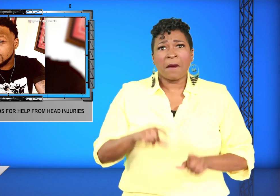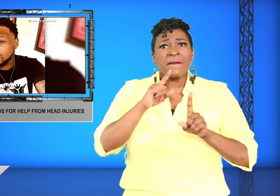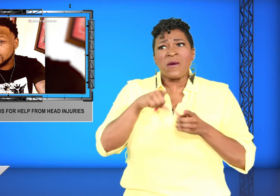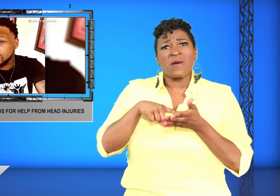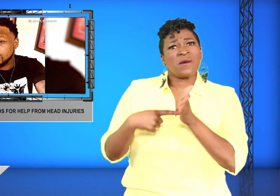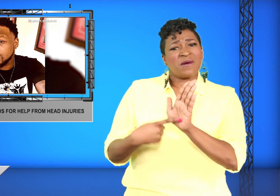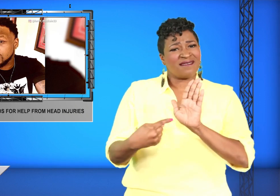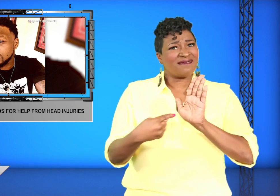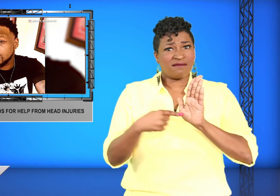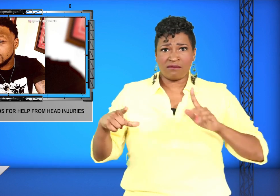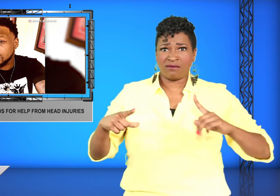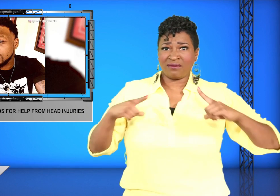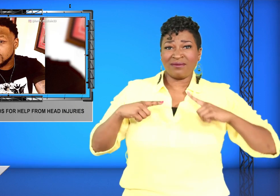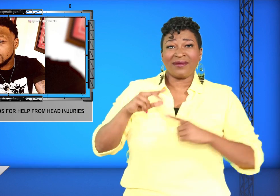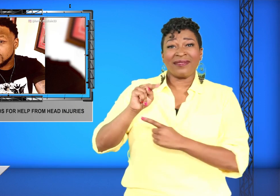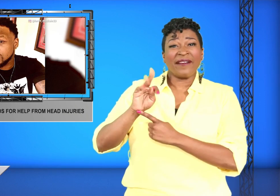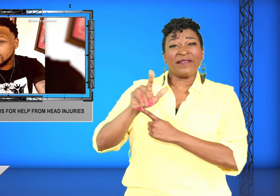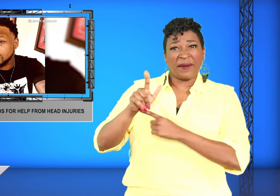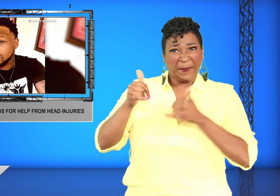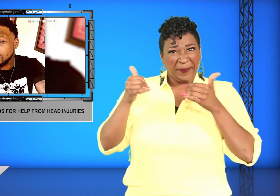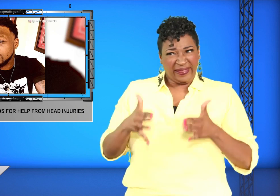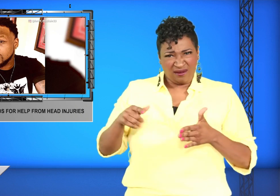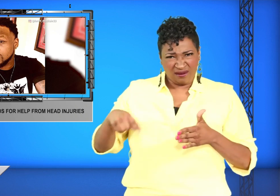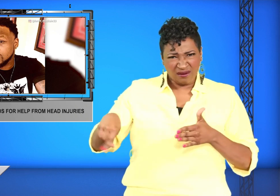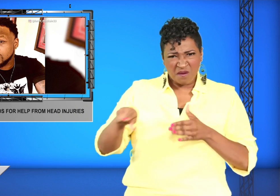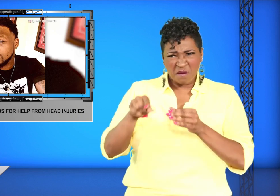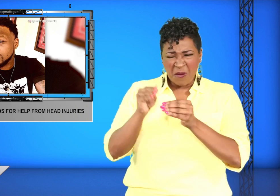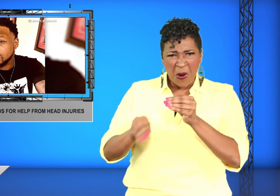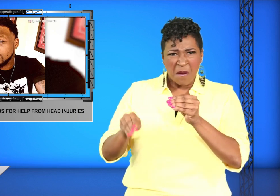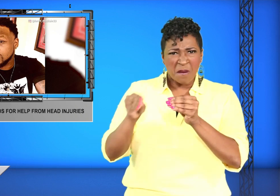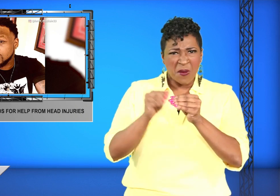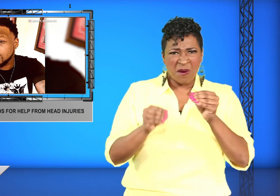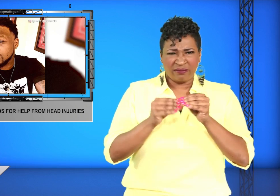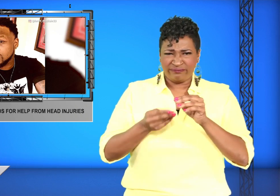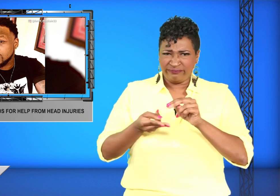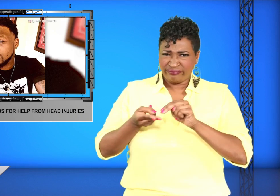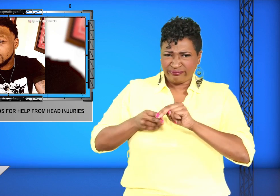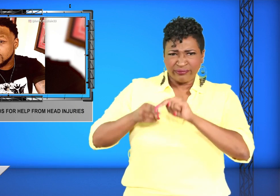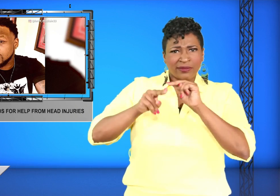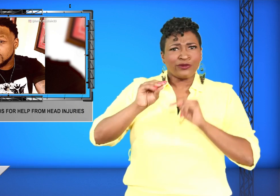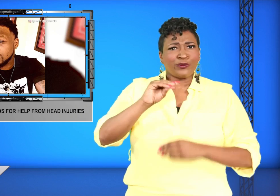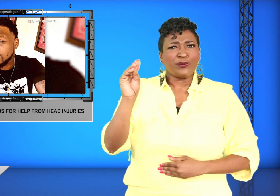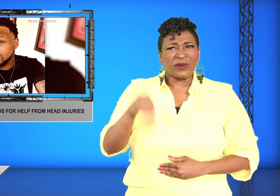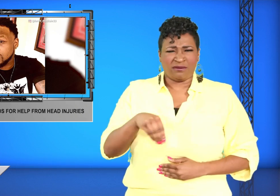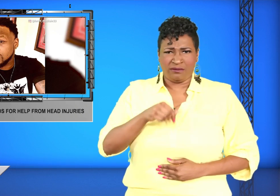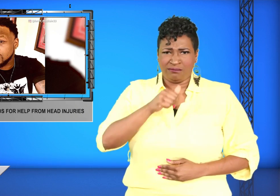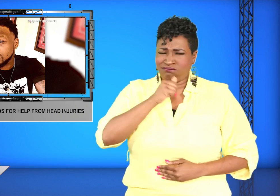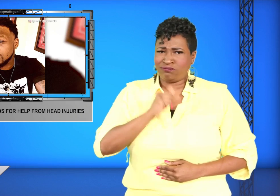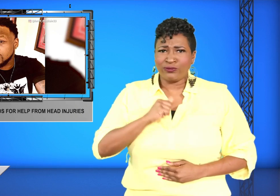Reports show an increasing number of retired NFL players who have suffered repetitive hits